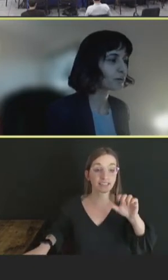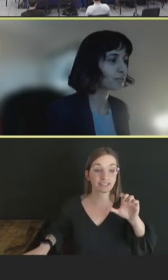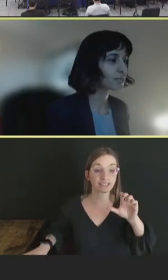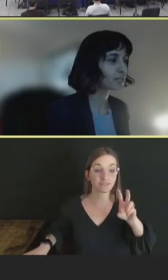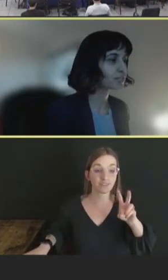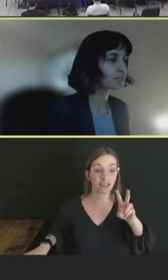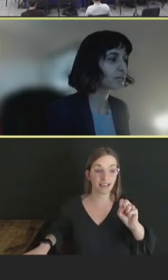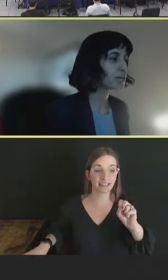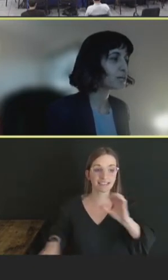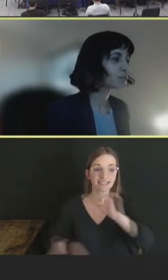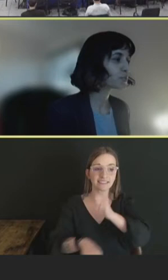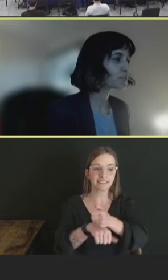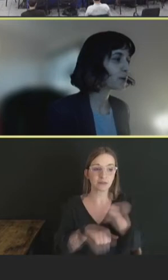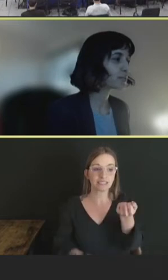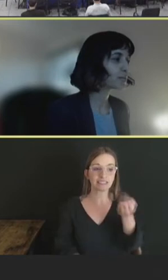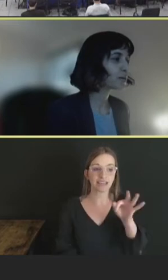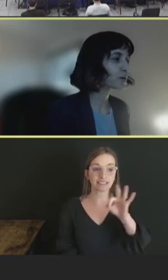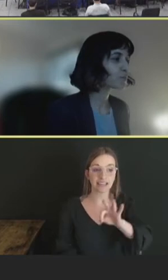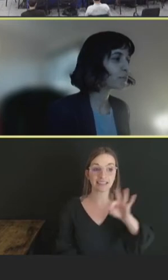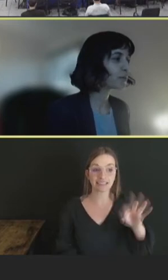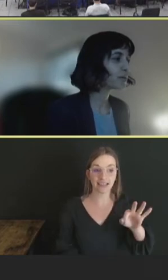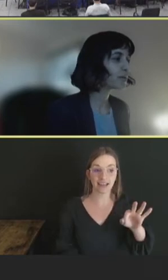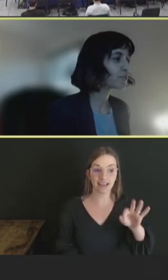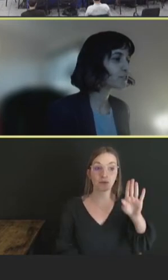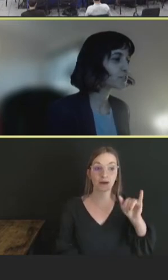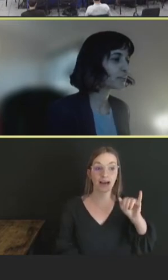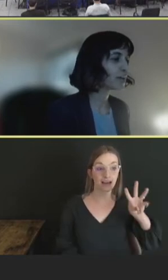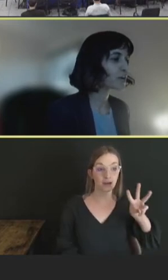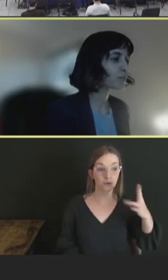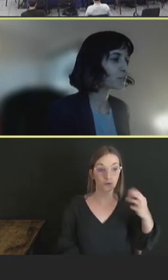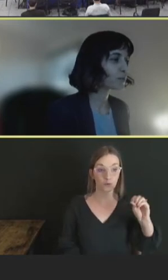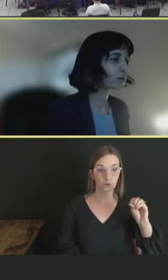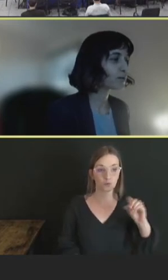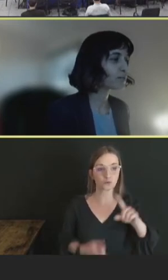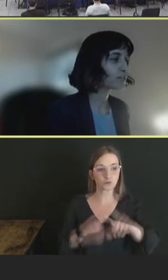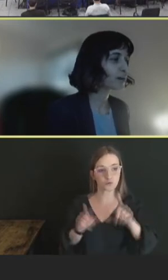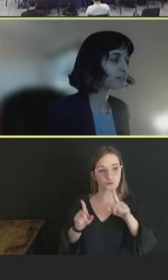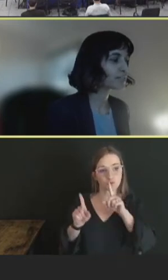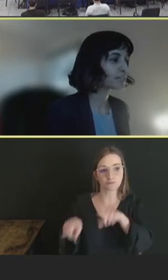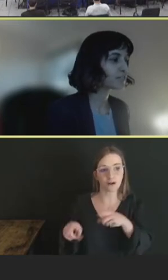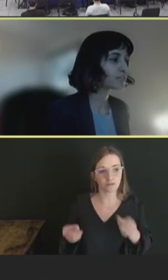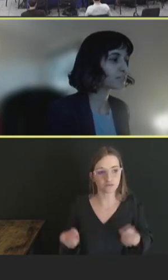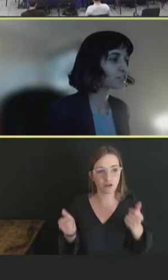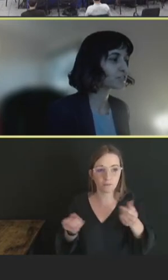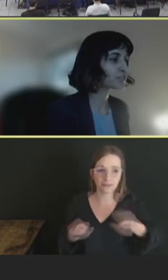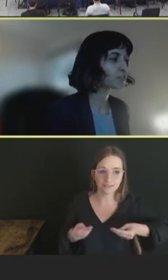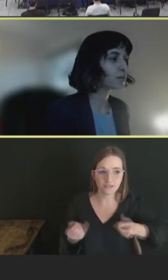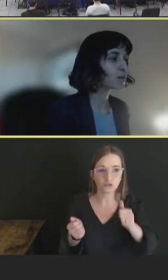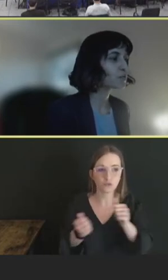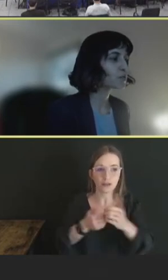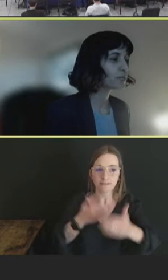Organization to respond promptly, efficiently and with regard to vaccine safety issues with